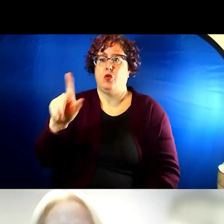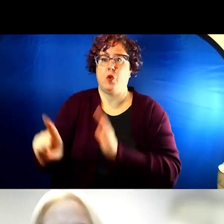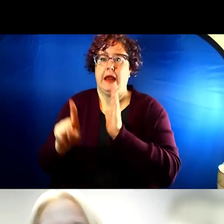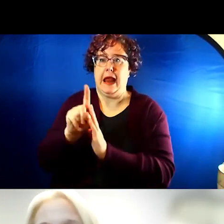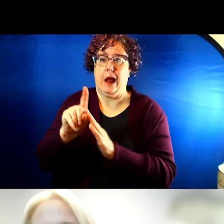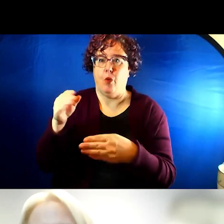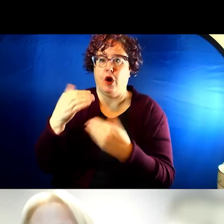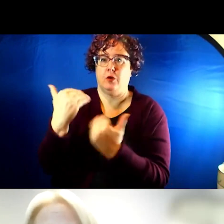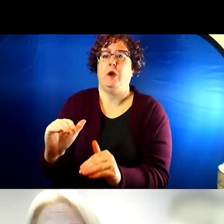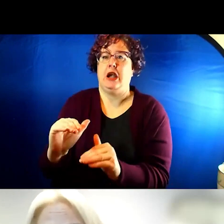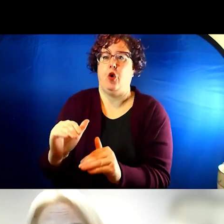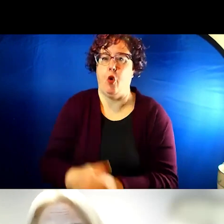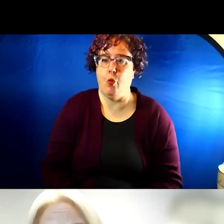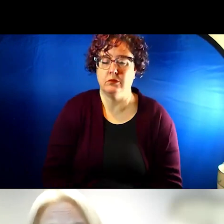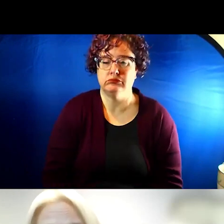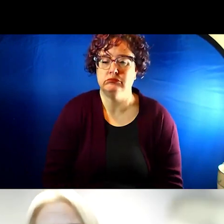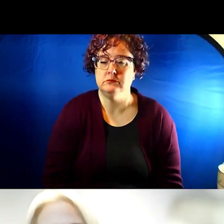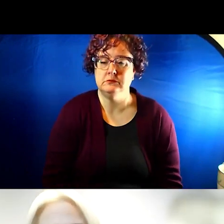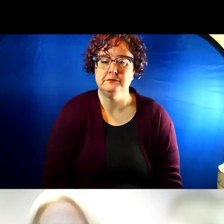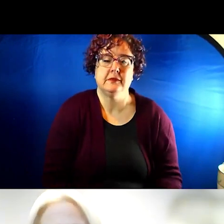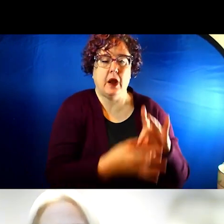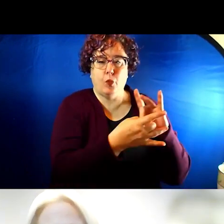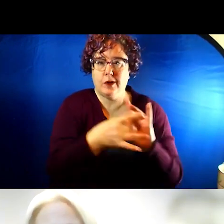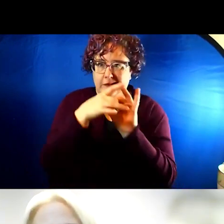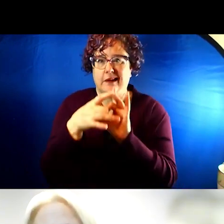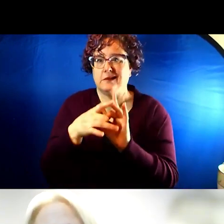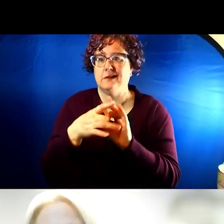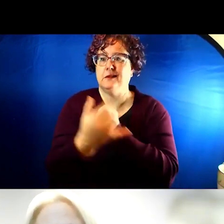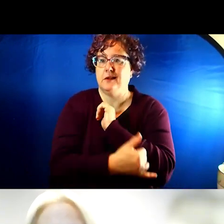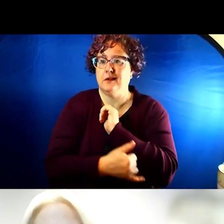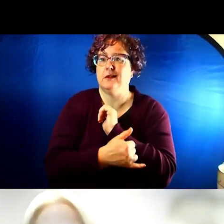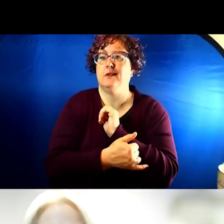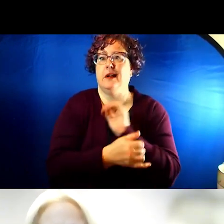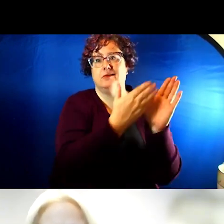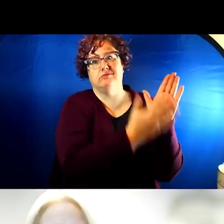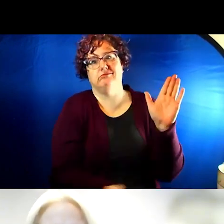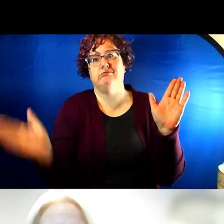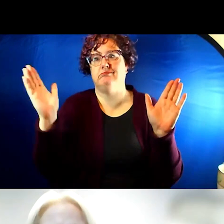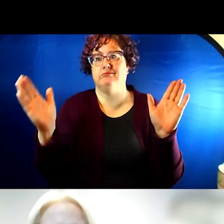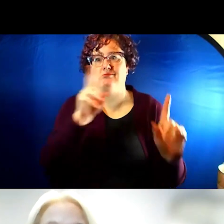I KNOW THAT WE PROVIDE A LOT ACROSS DIFFERENT STATES.